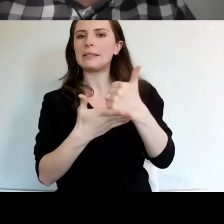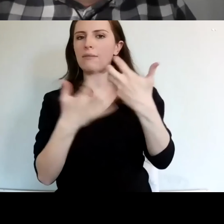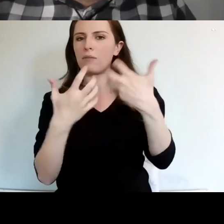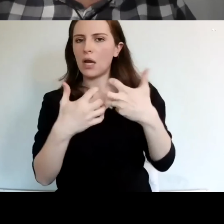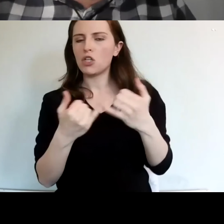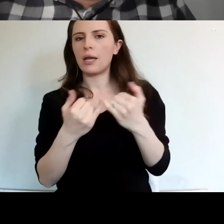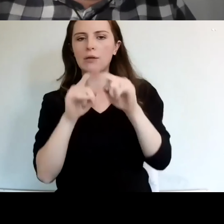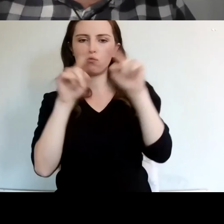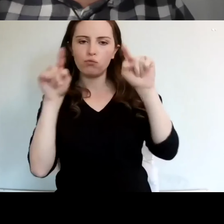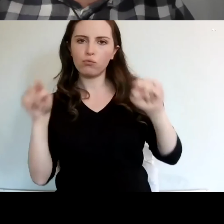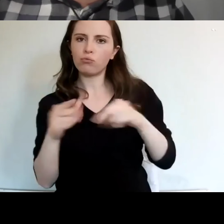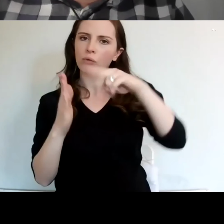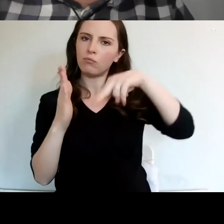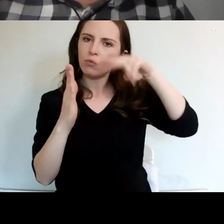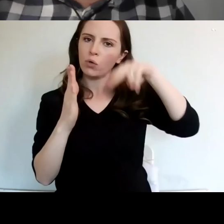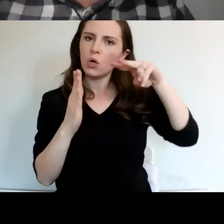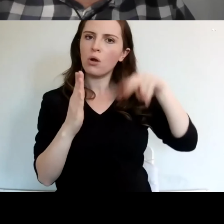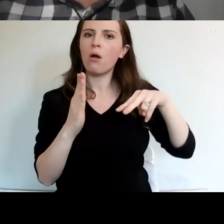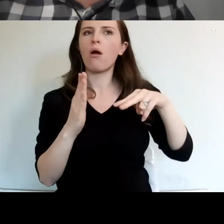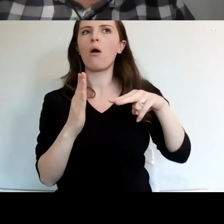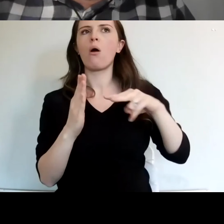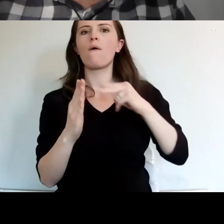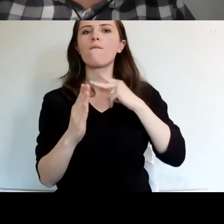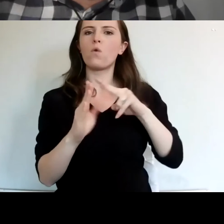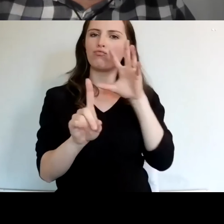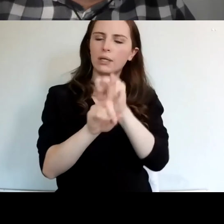voice recognition software can interact with them,